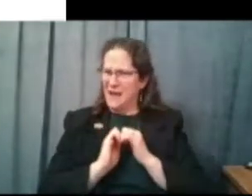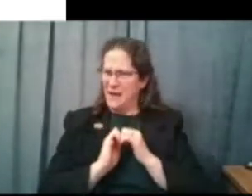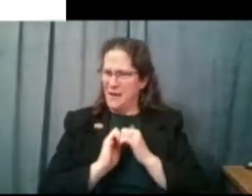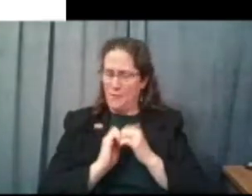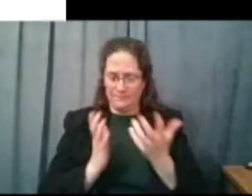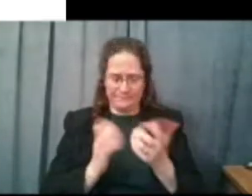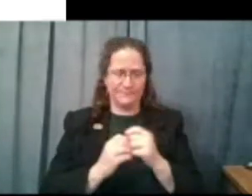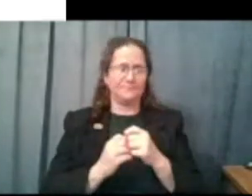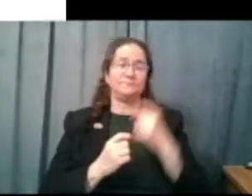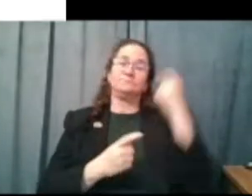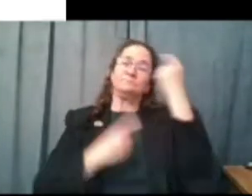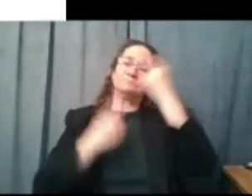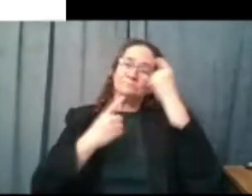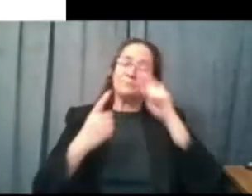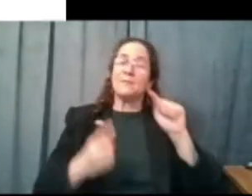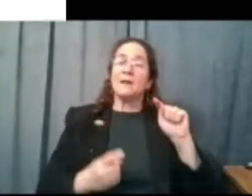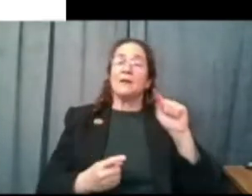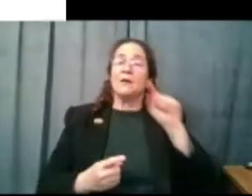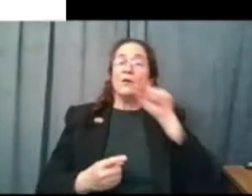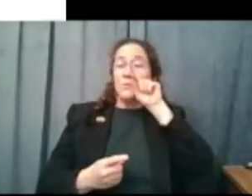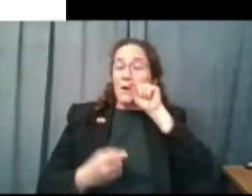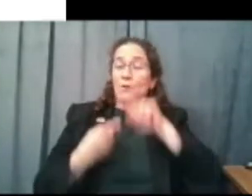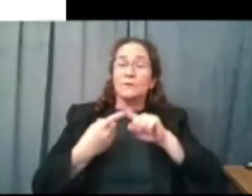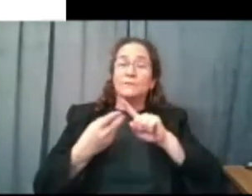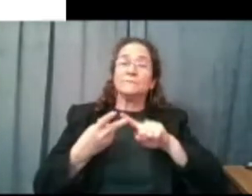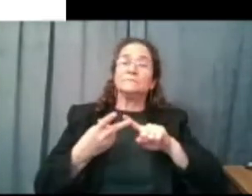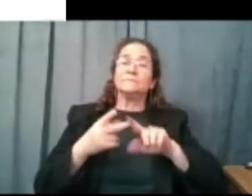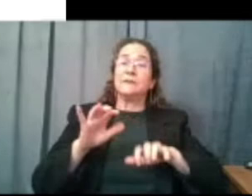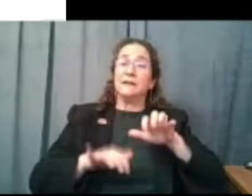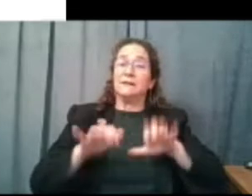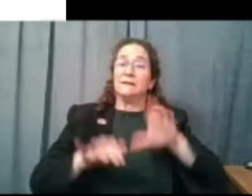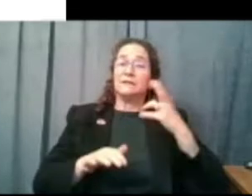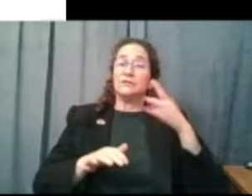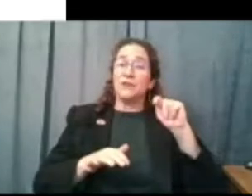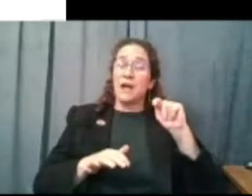about using Twitter, chat box, the chat box, or even Padlet.